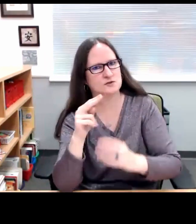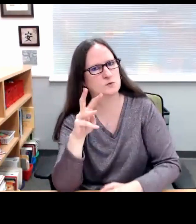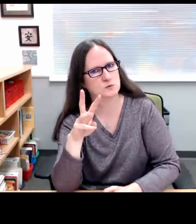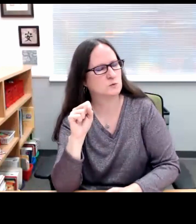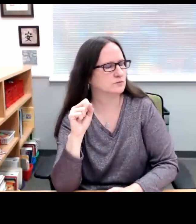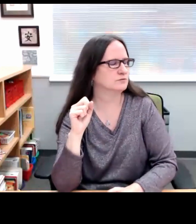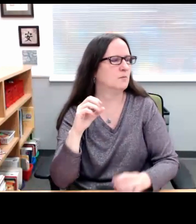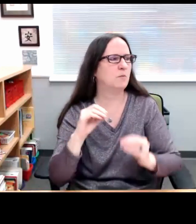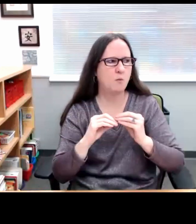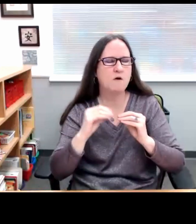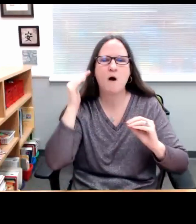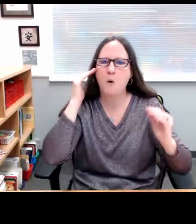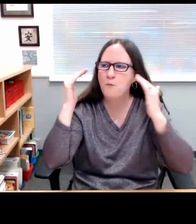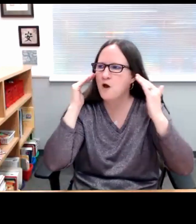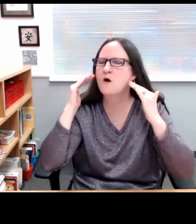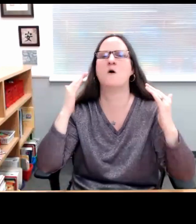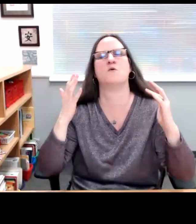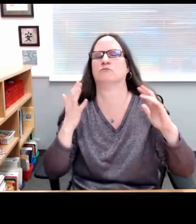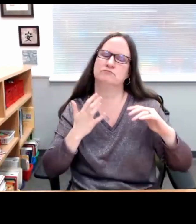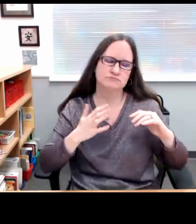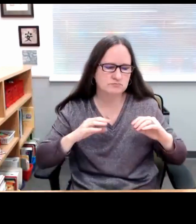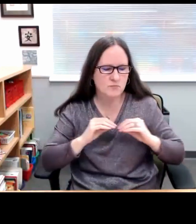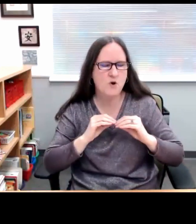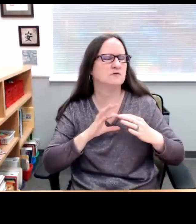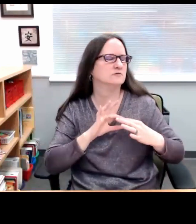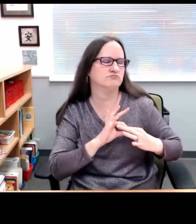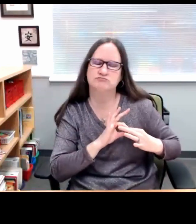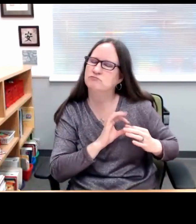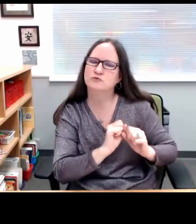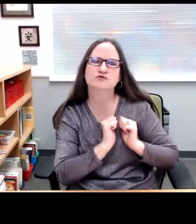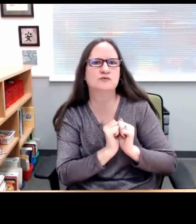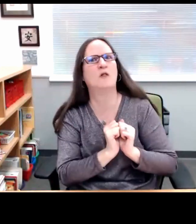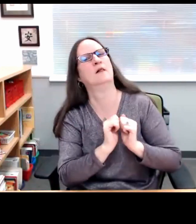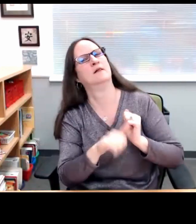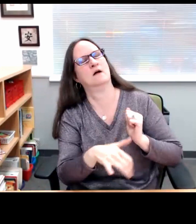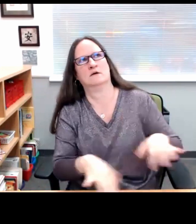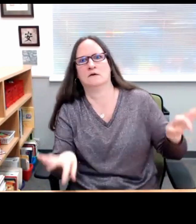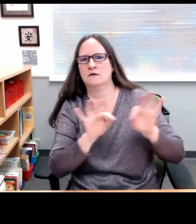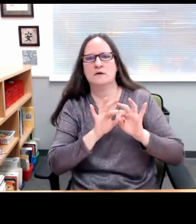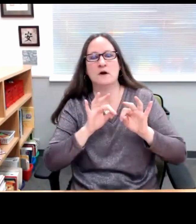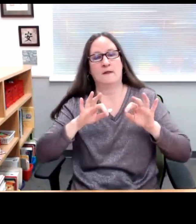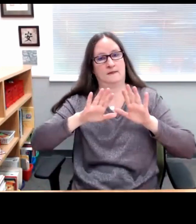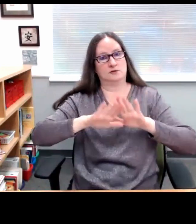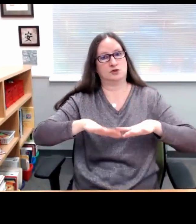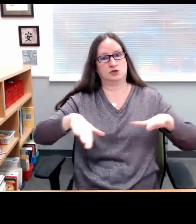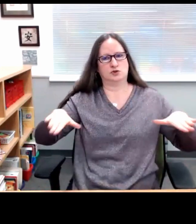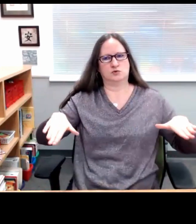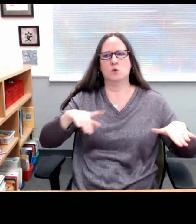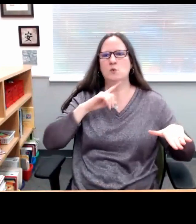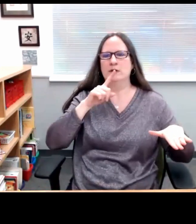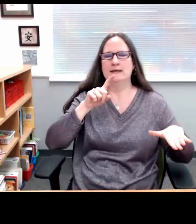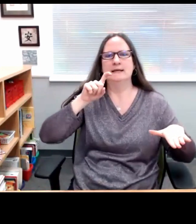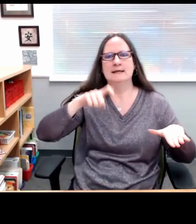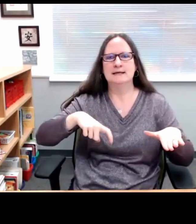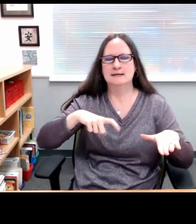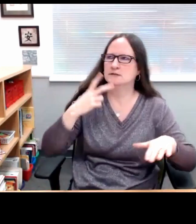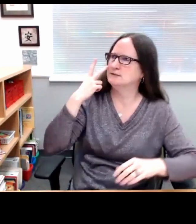So, the good news is, is that that is decreasing. Couples are staying together and the children,